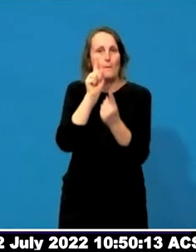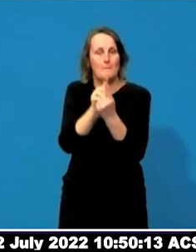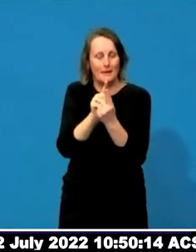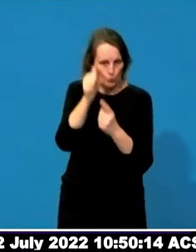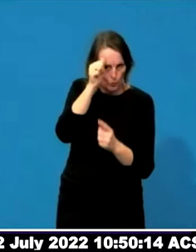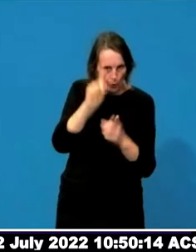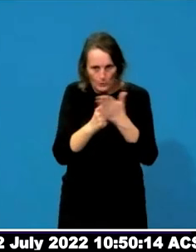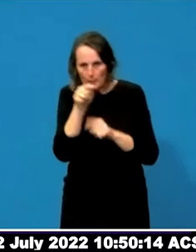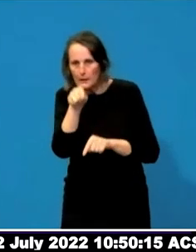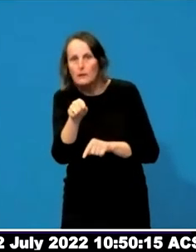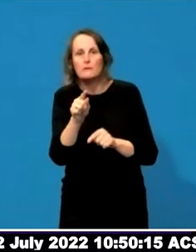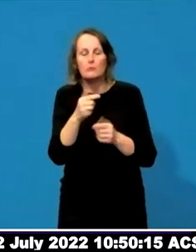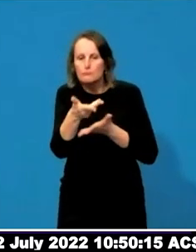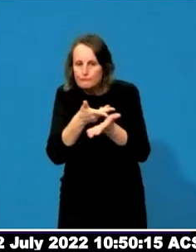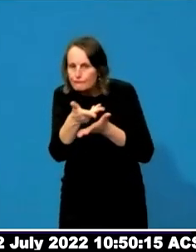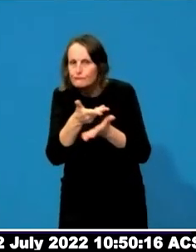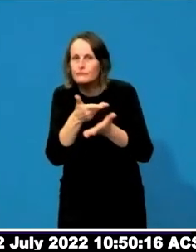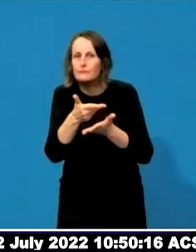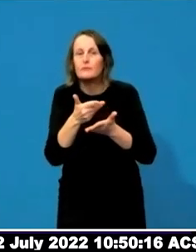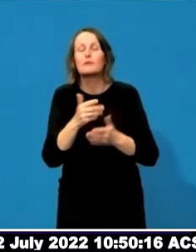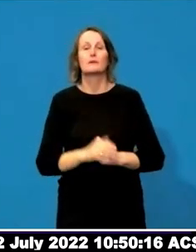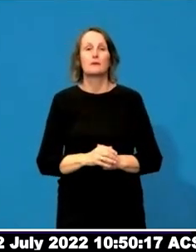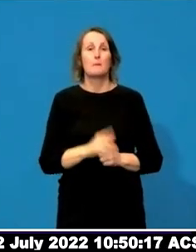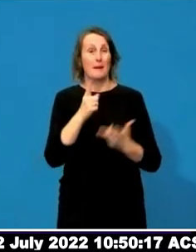It's just the smaller more remote communities